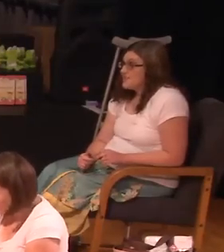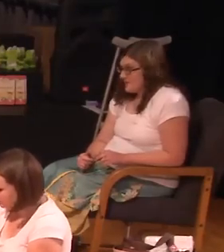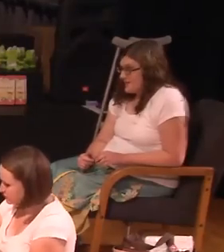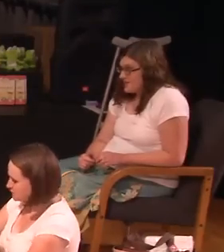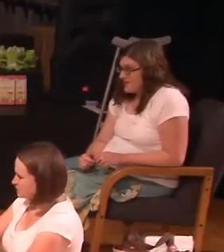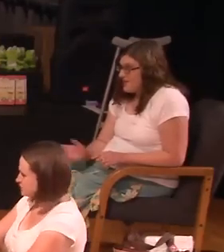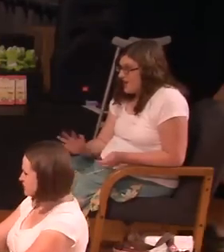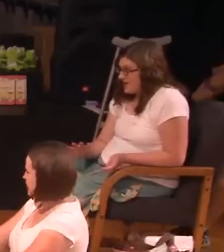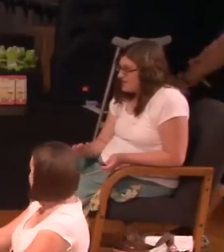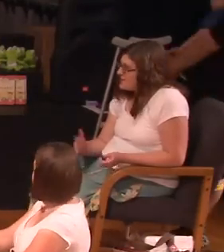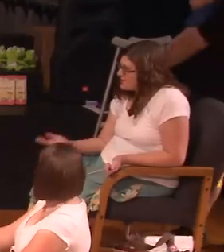I was a linguistic teacher in college.